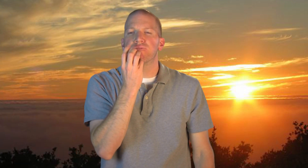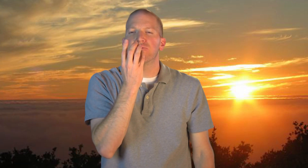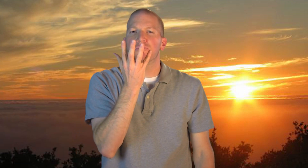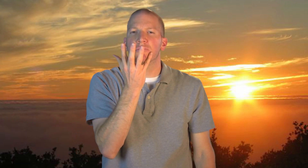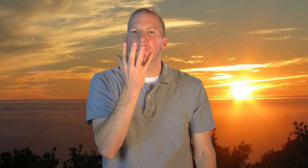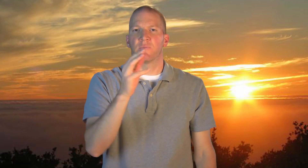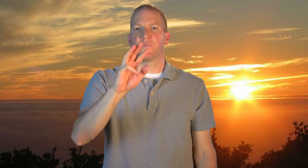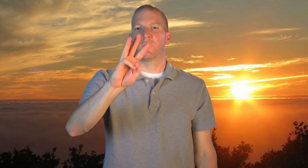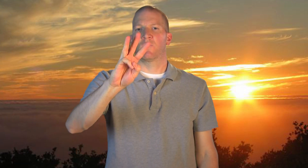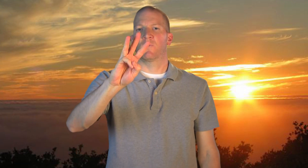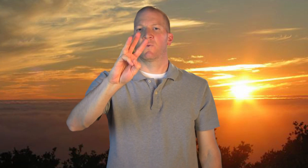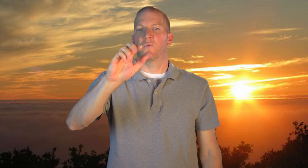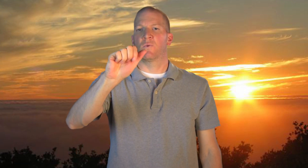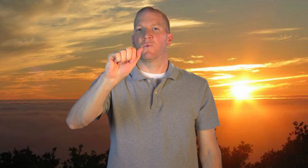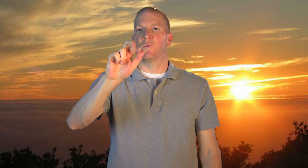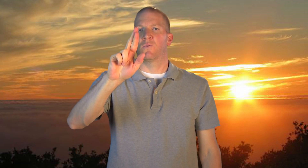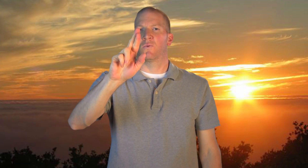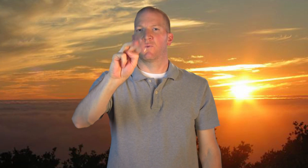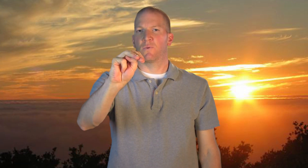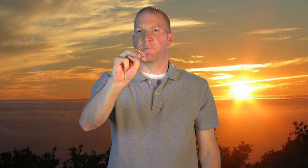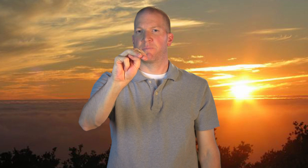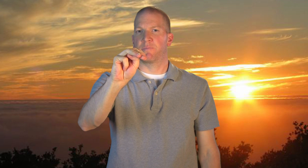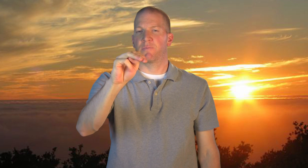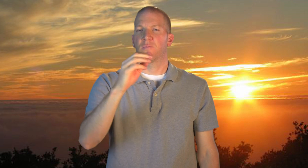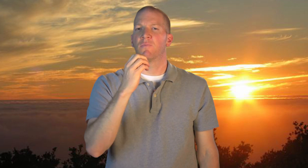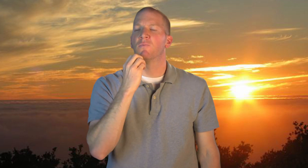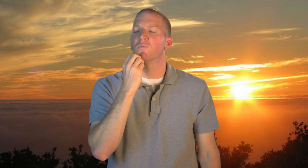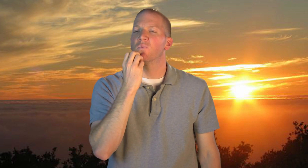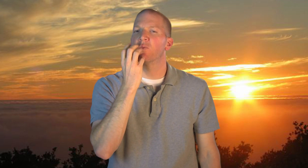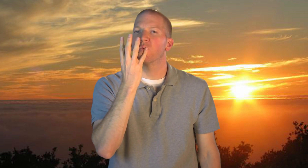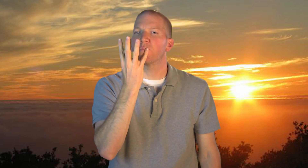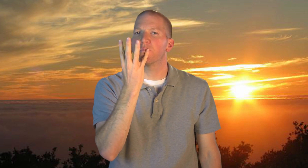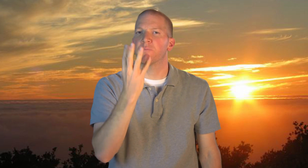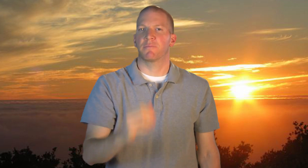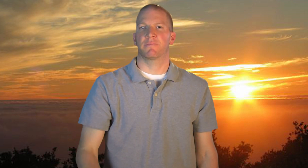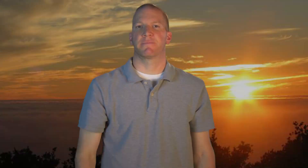warm, warm, warm